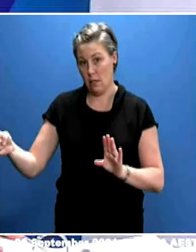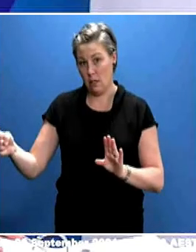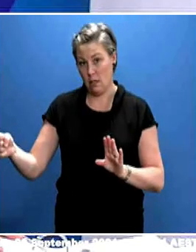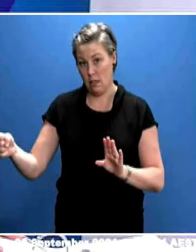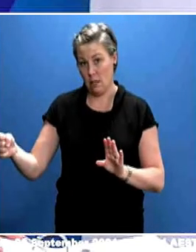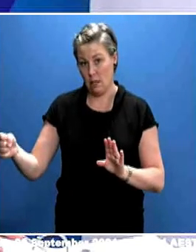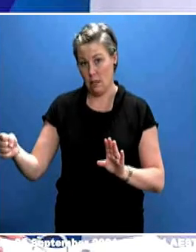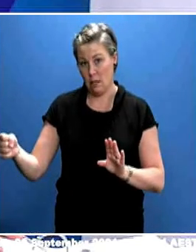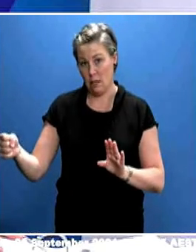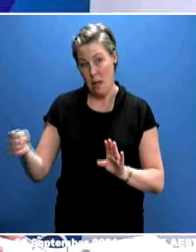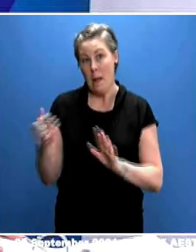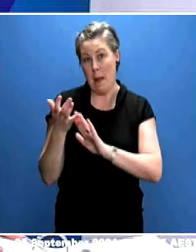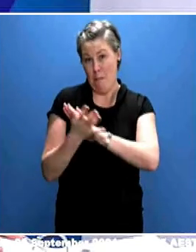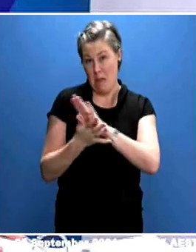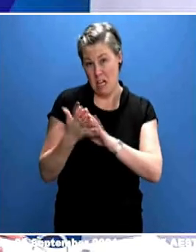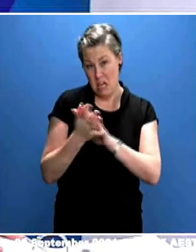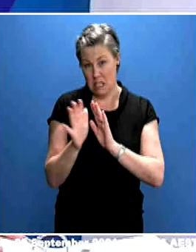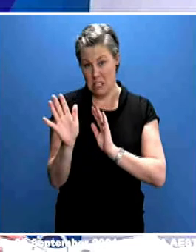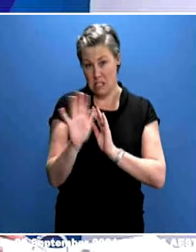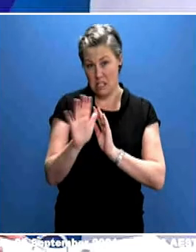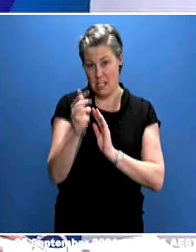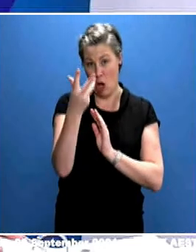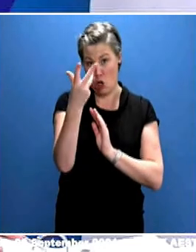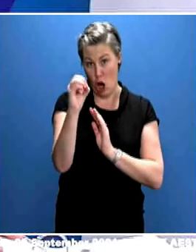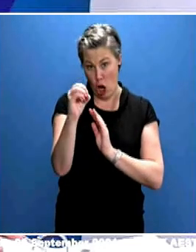leaves 3, that would give you about 90 in the three years and that's where you